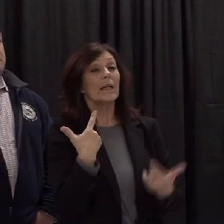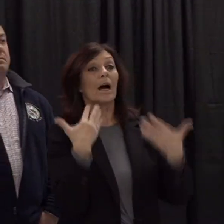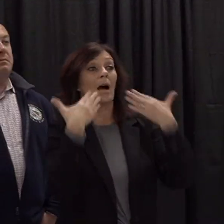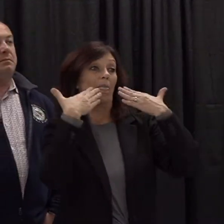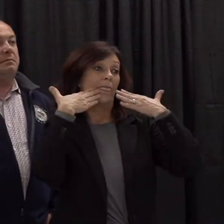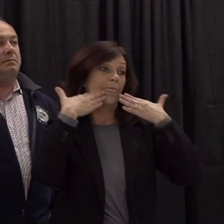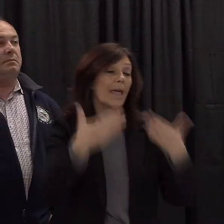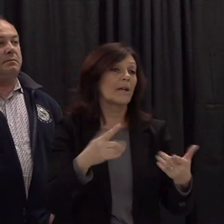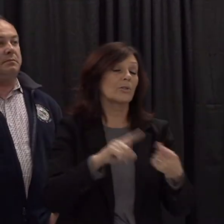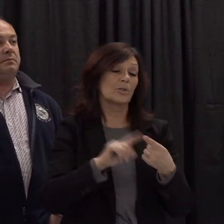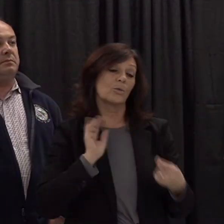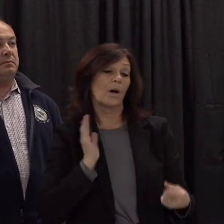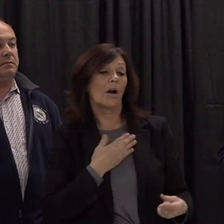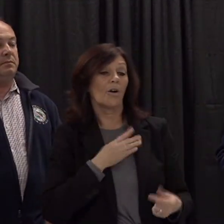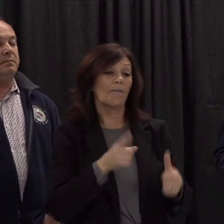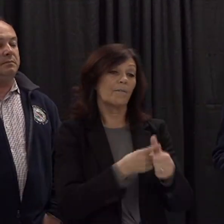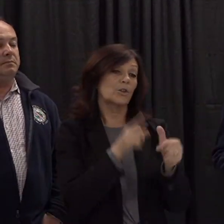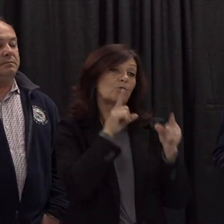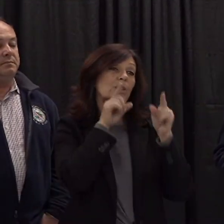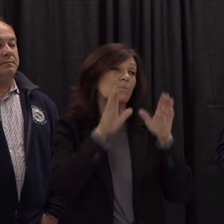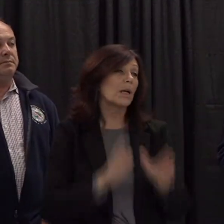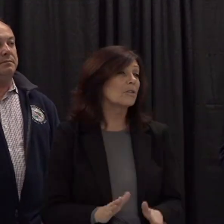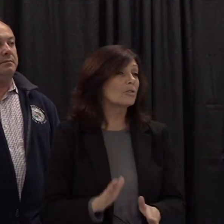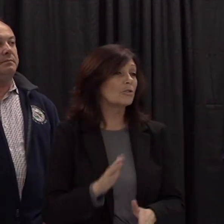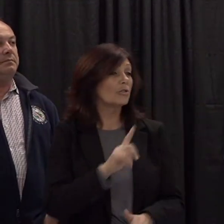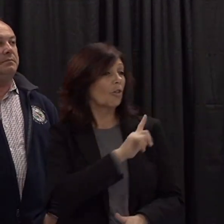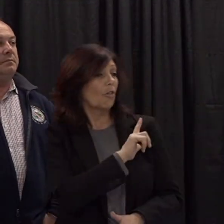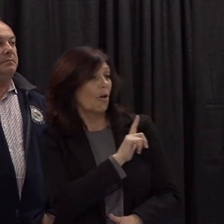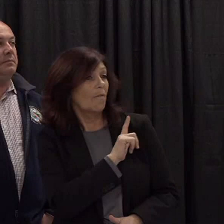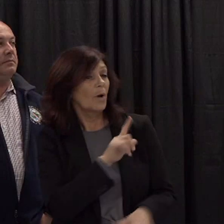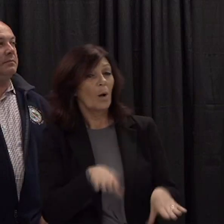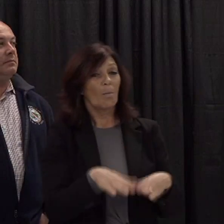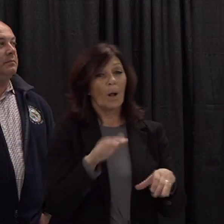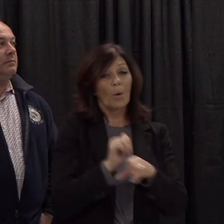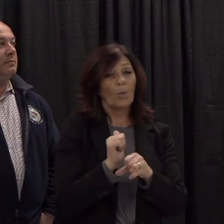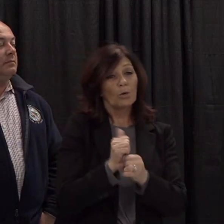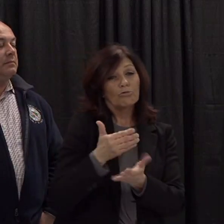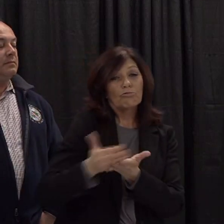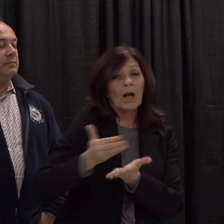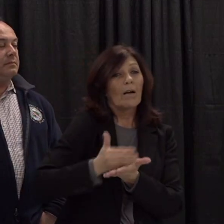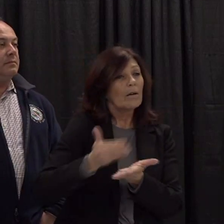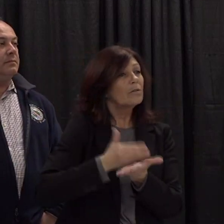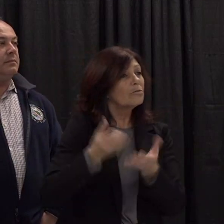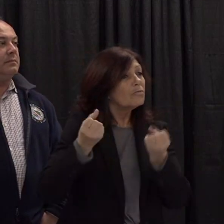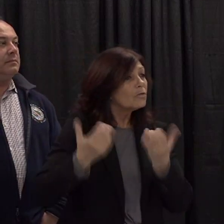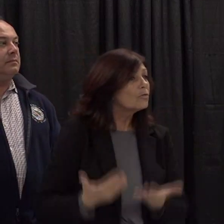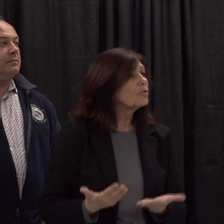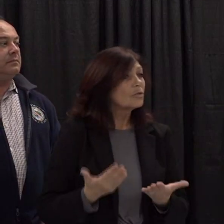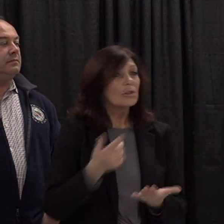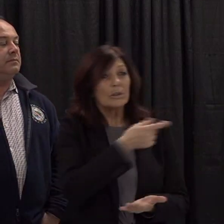you to our first responders, our law enforcement, our public works employees and the other individuals that are out there in